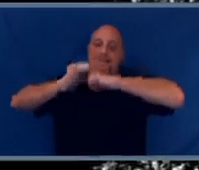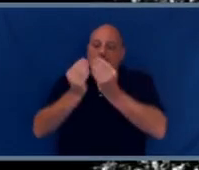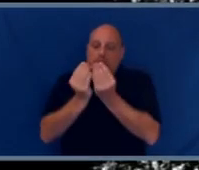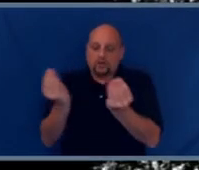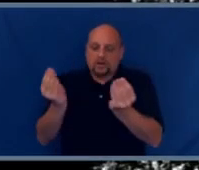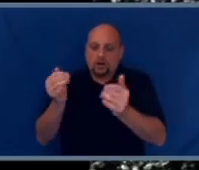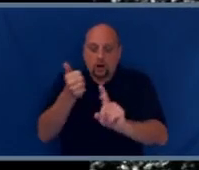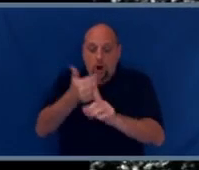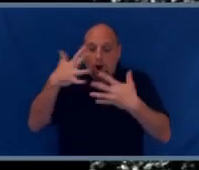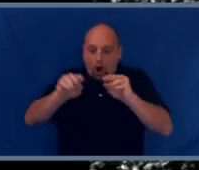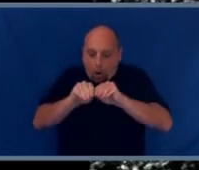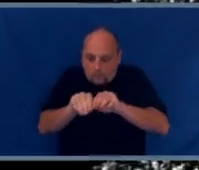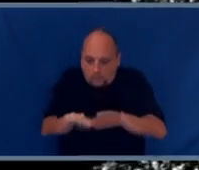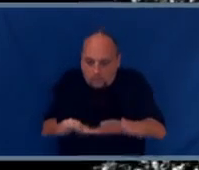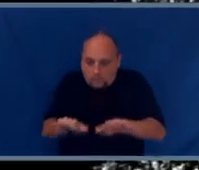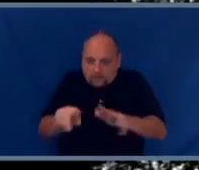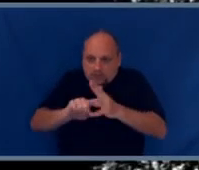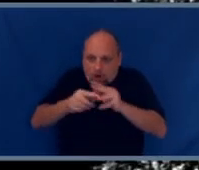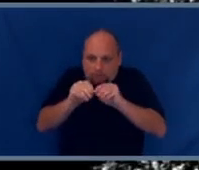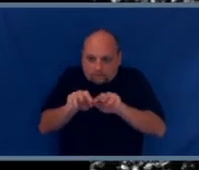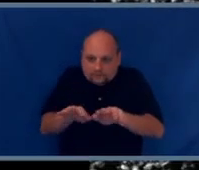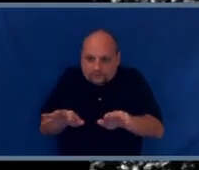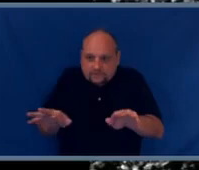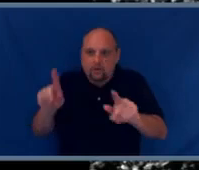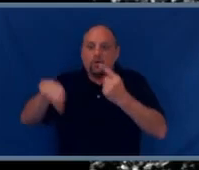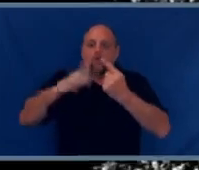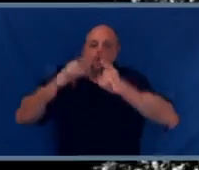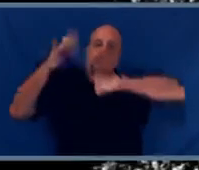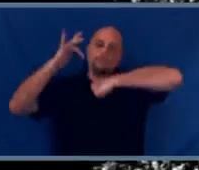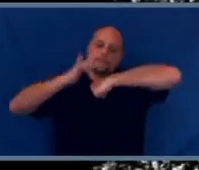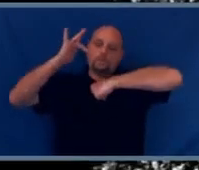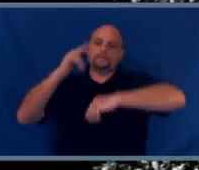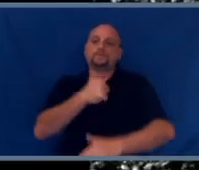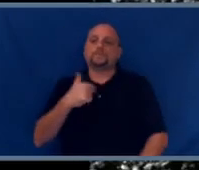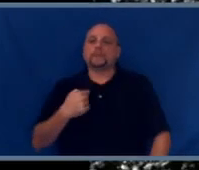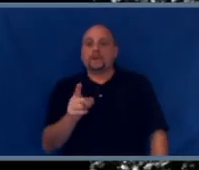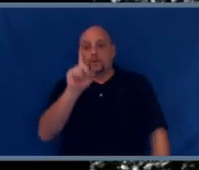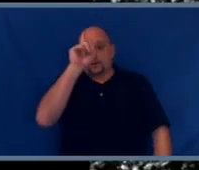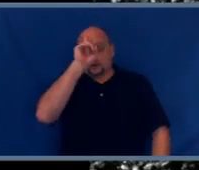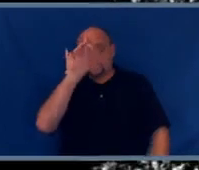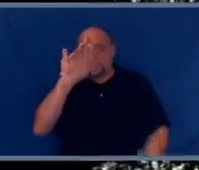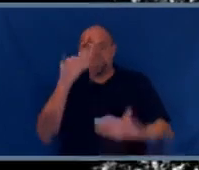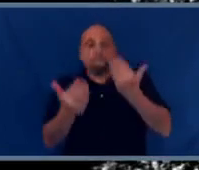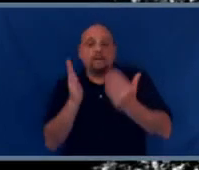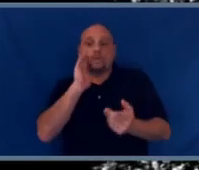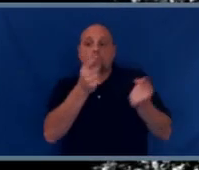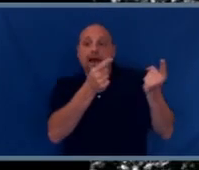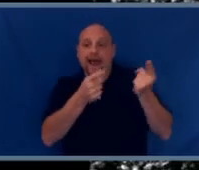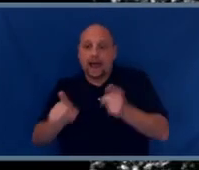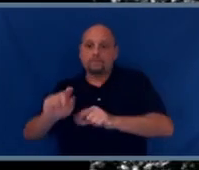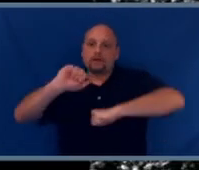THE CONTACT OF THE TAG HEAD. AND WE THOUGHT THAT THIS MIGHT HAPPEN BASED ON THE EXPERIMENTS